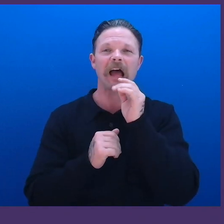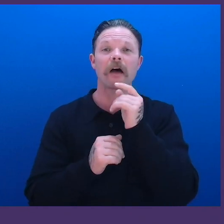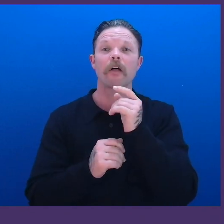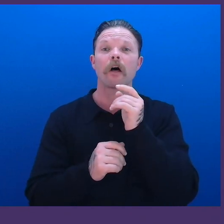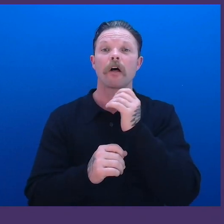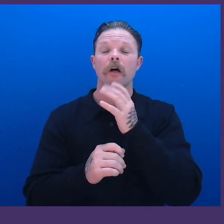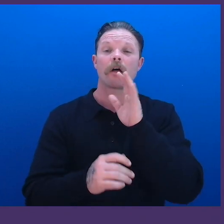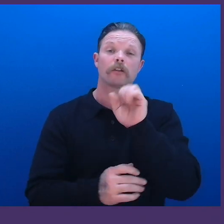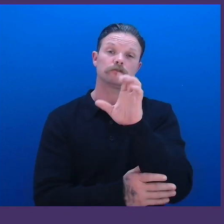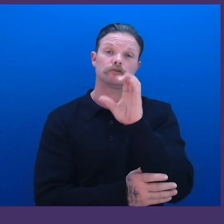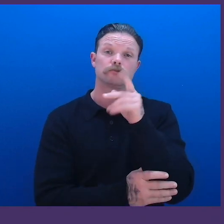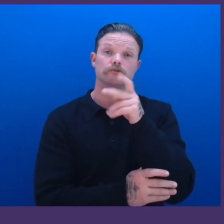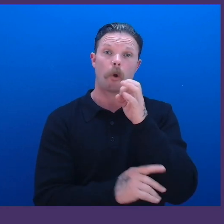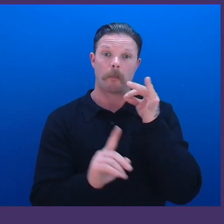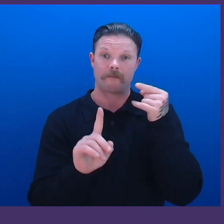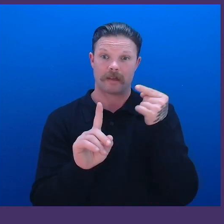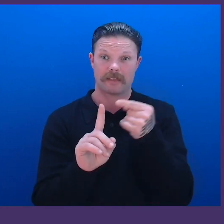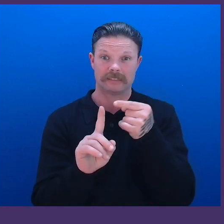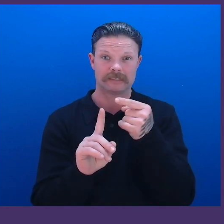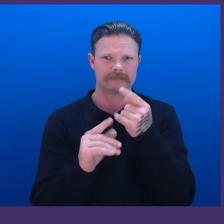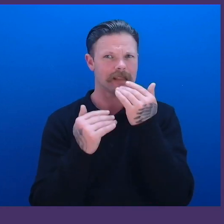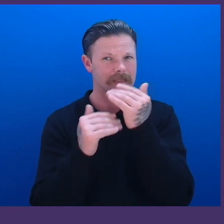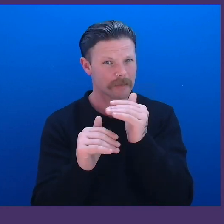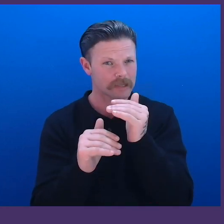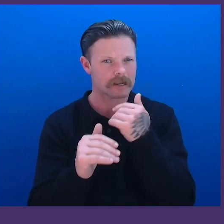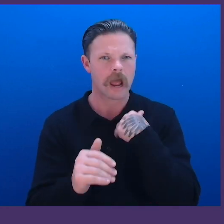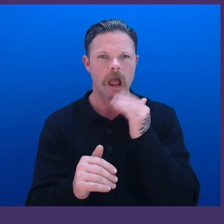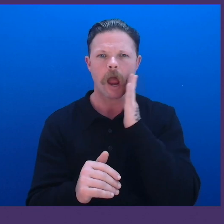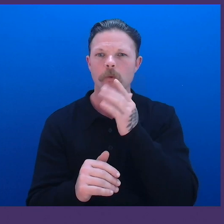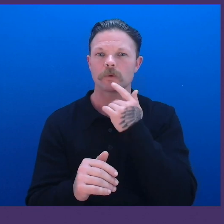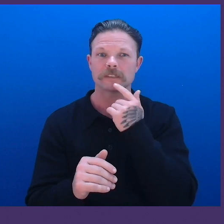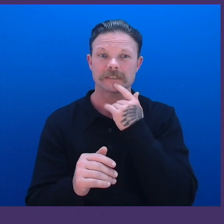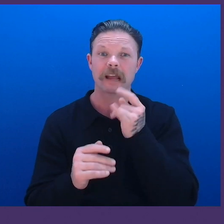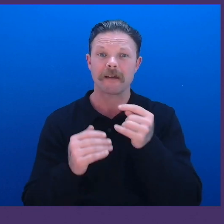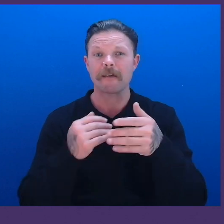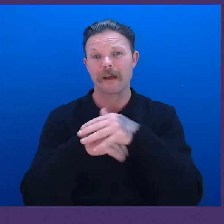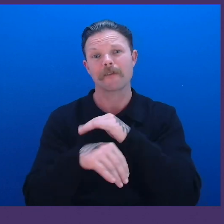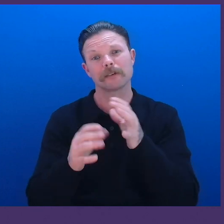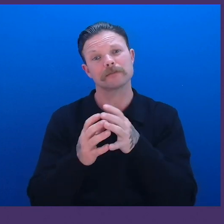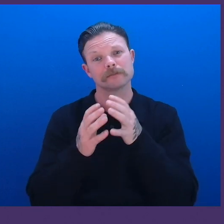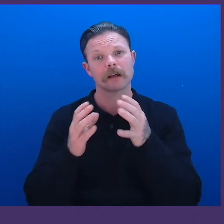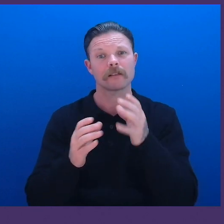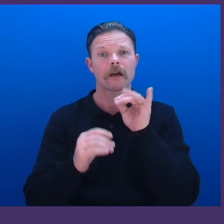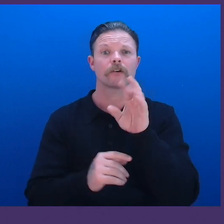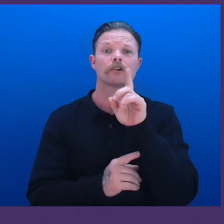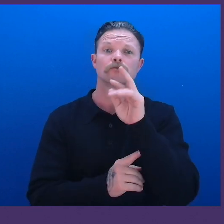So, it covers, I would say, quite a lot of products and services, but there are still challenges with, for example,